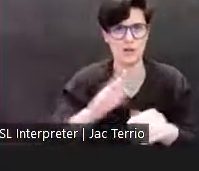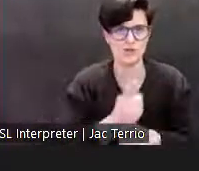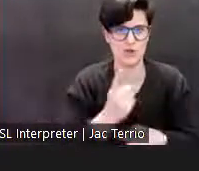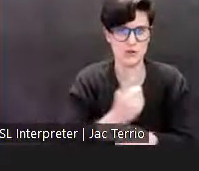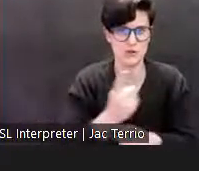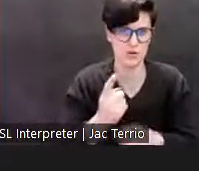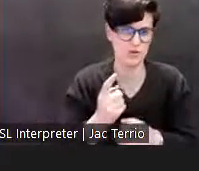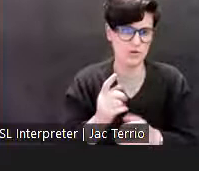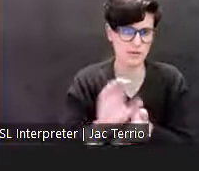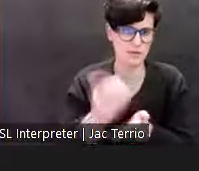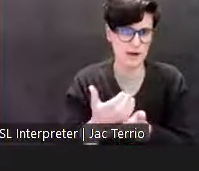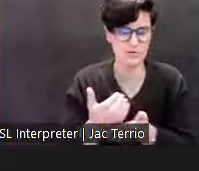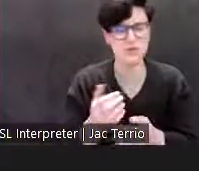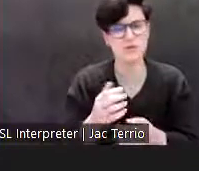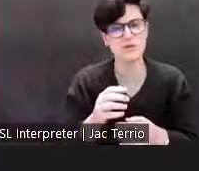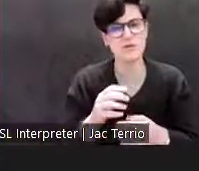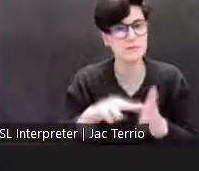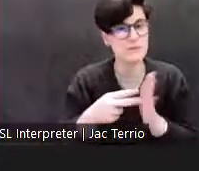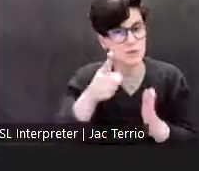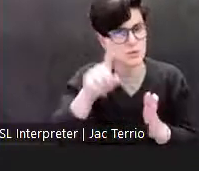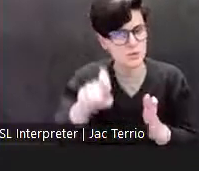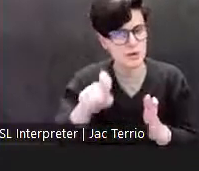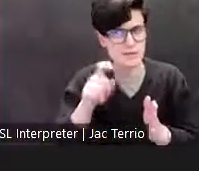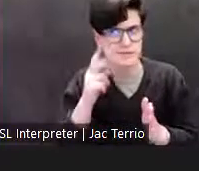employer allow 15:50:56 or require you to use your employer,